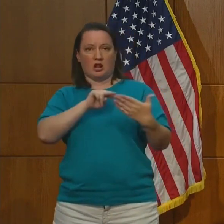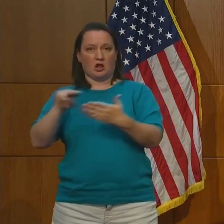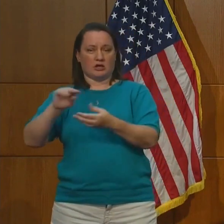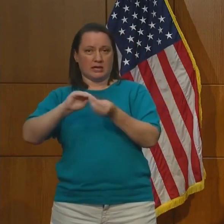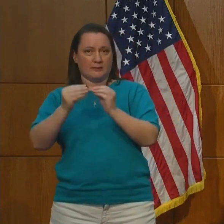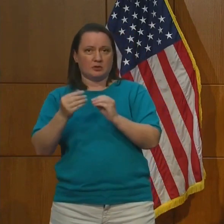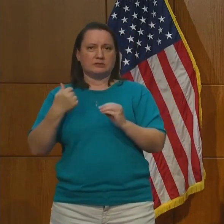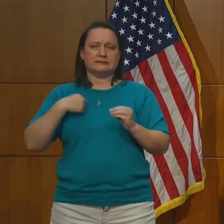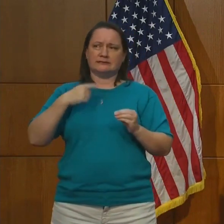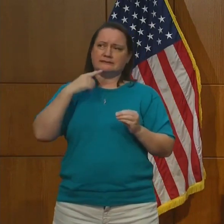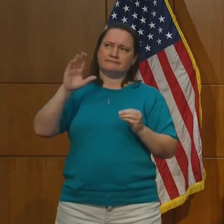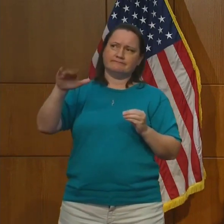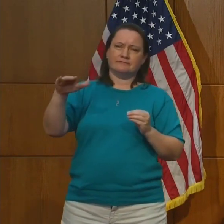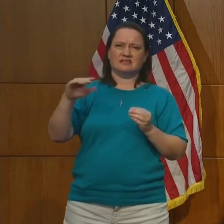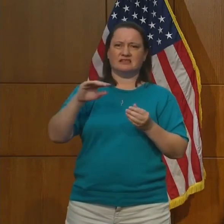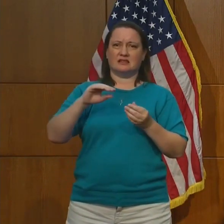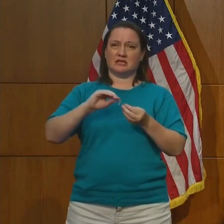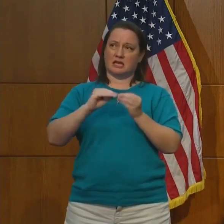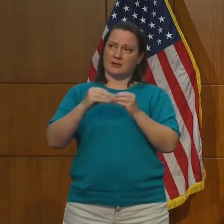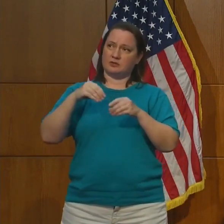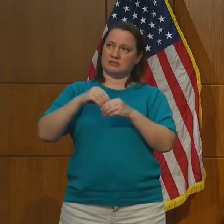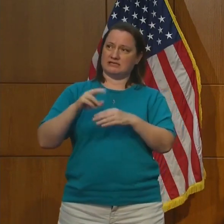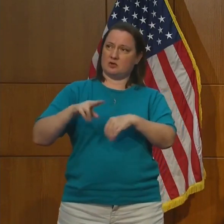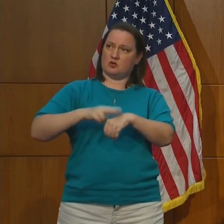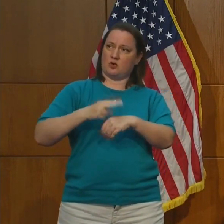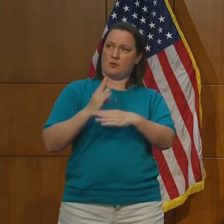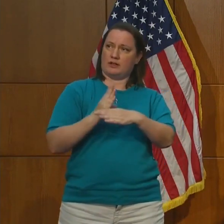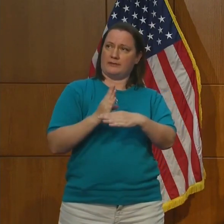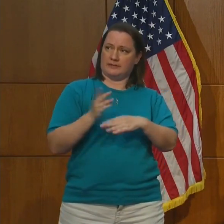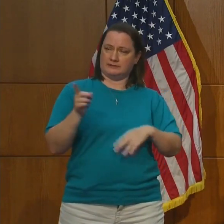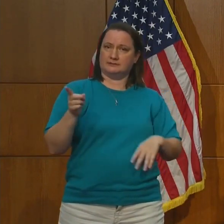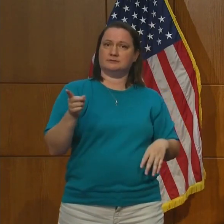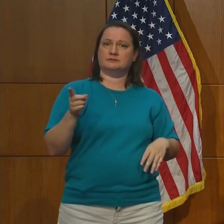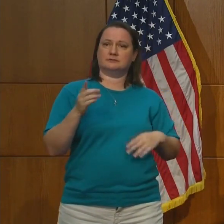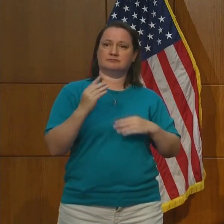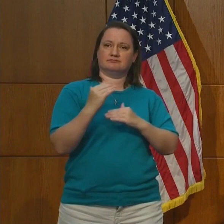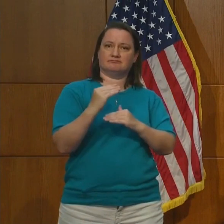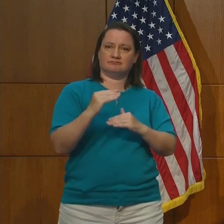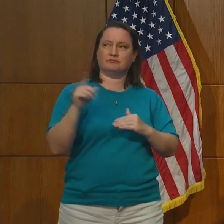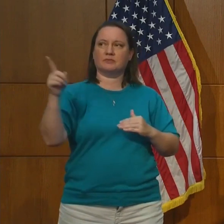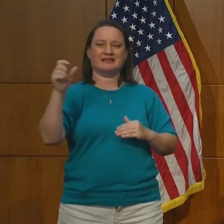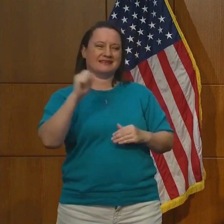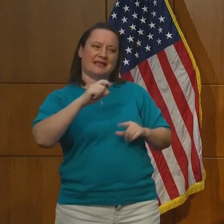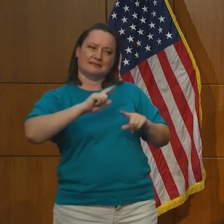IN THEN BLOCKED. THE QUESTION WHAT MAY WILL BE FILE AN AND